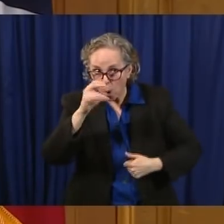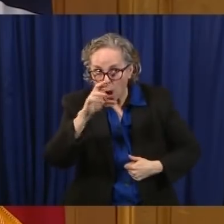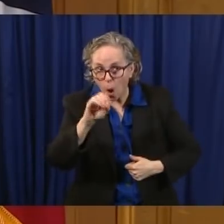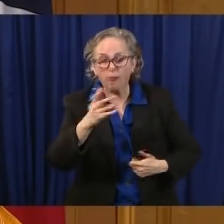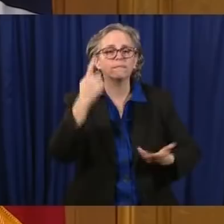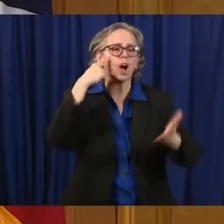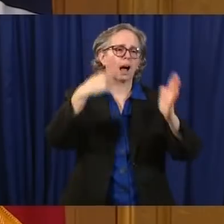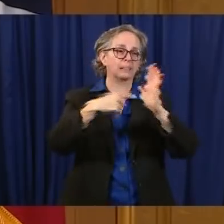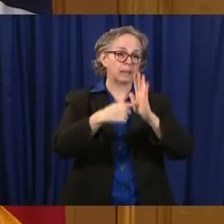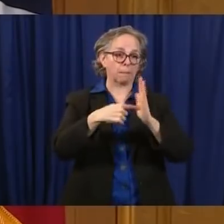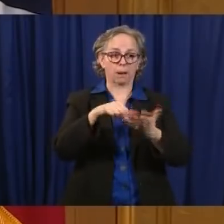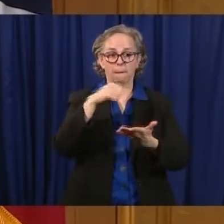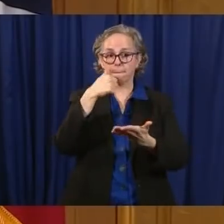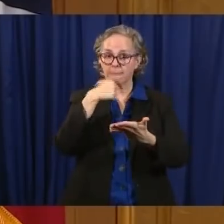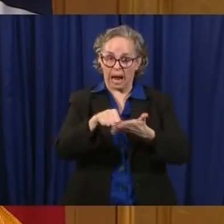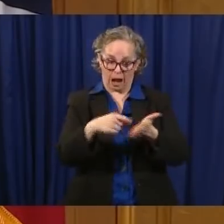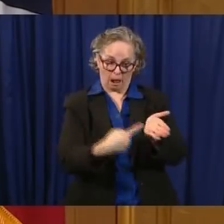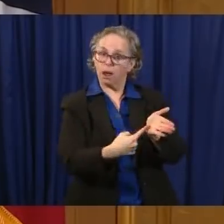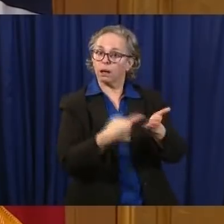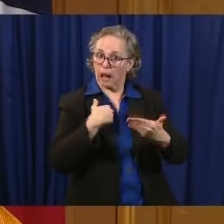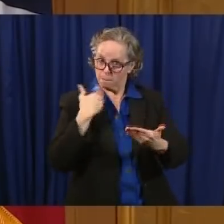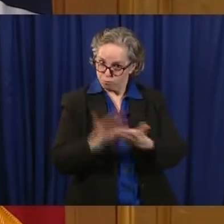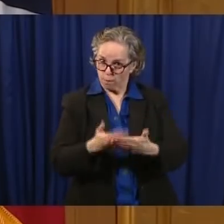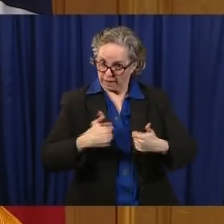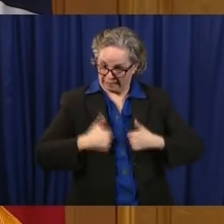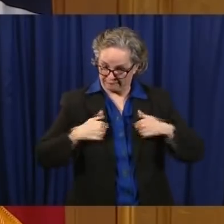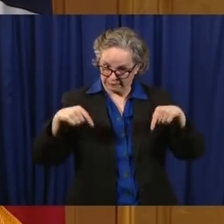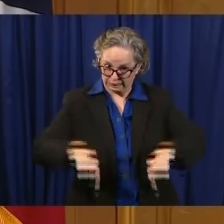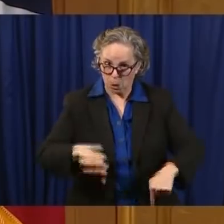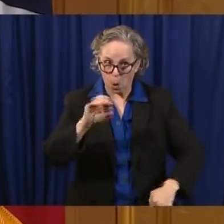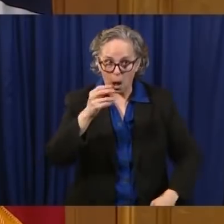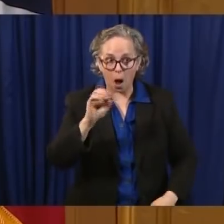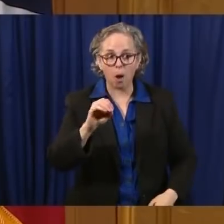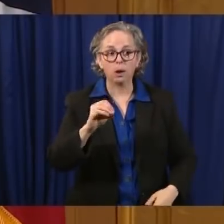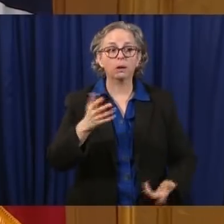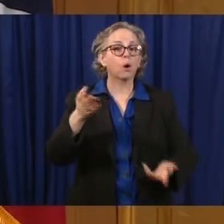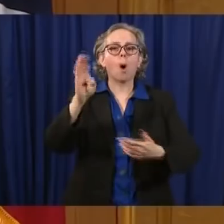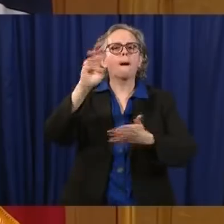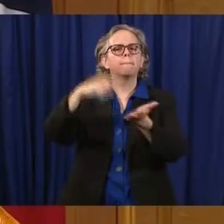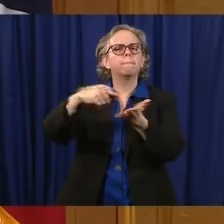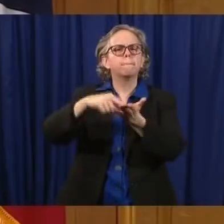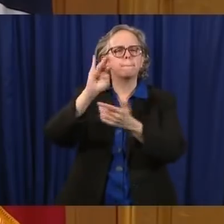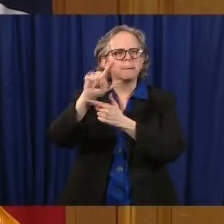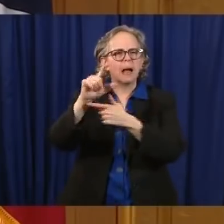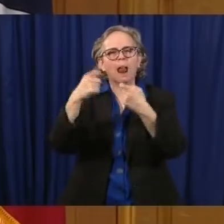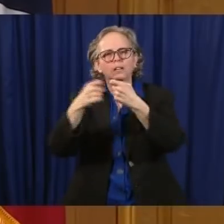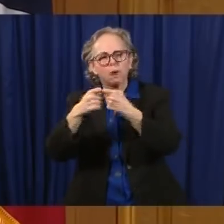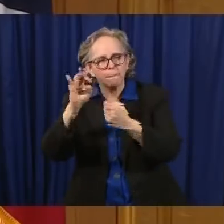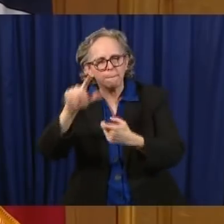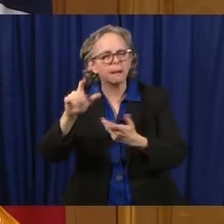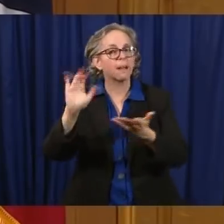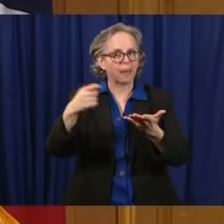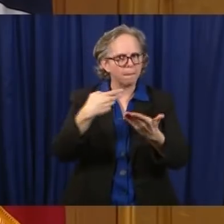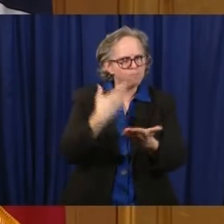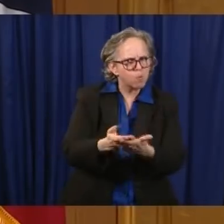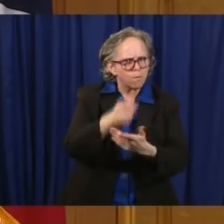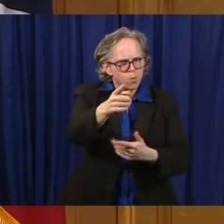OF ACTIVE DUTY STATUS, SALE OF ALCOHOL MAY ONLY OCCUR WITH ADDITIONAL INFORMATION SHOWING IF THAT PERSON DOES IN FACT RESIDE IN OHIO, THAT MIGHT